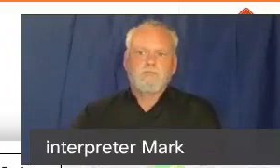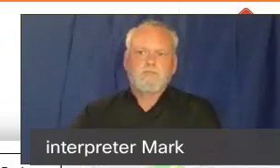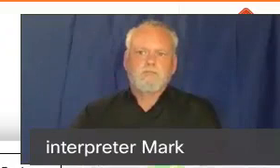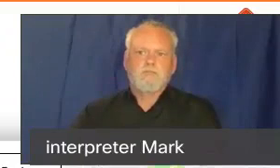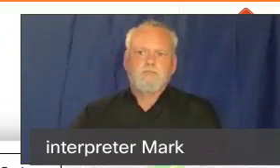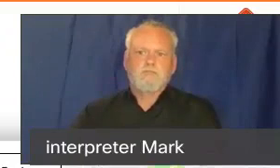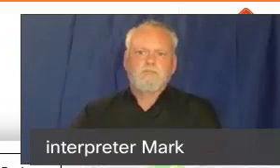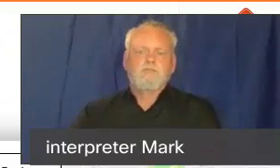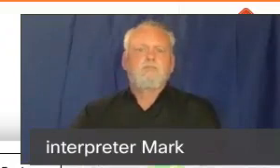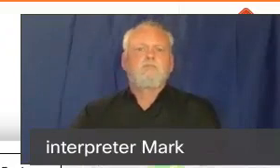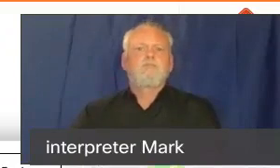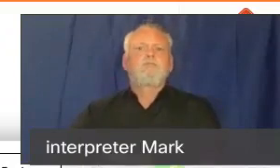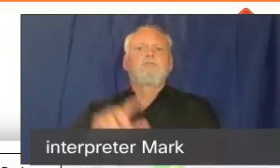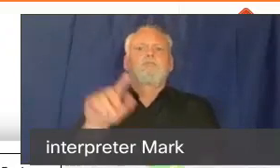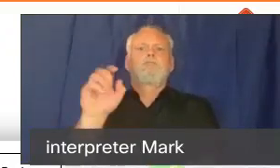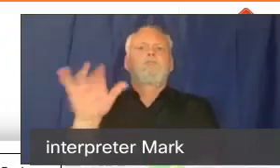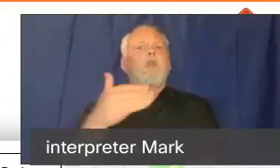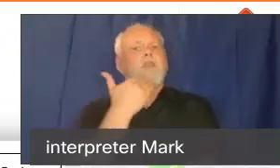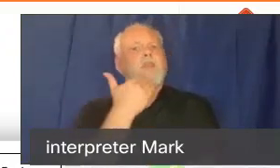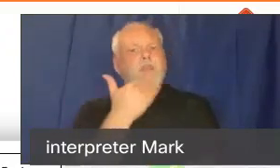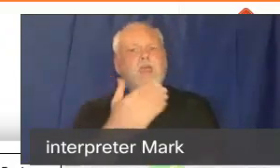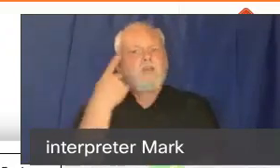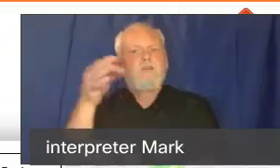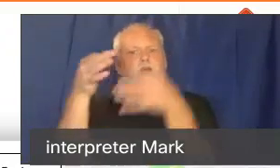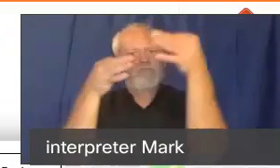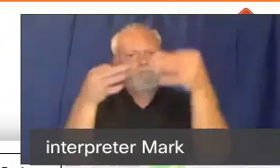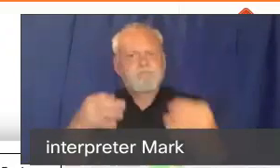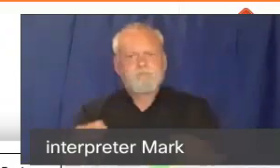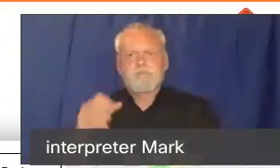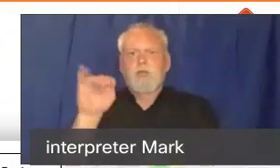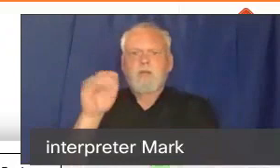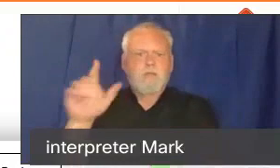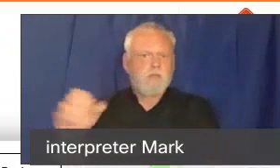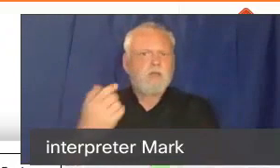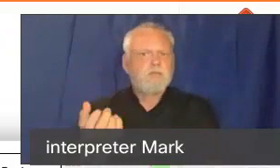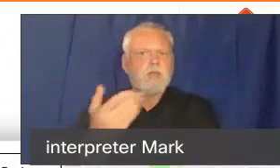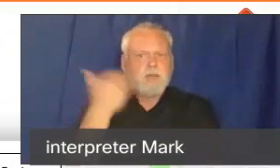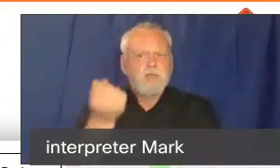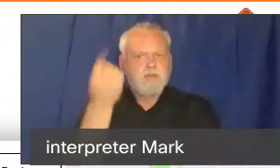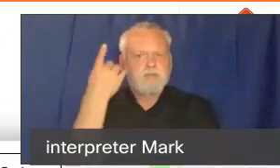Uh, this is Tony, thank you that. Thank you for the explanation, Michael. I, I understand I better understand that. Now.